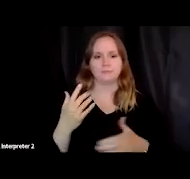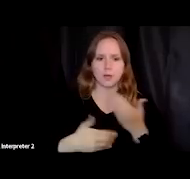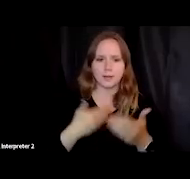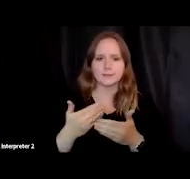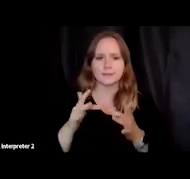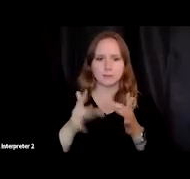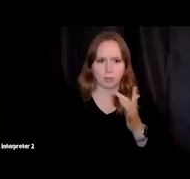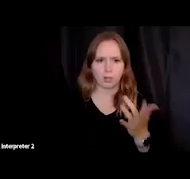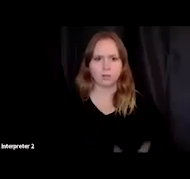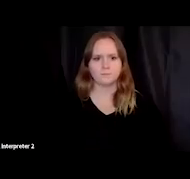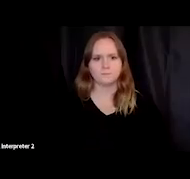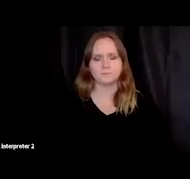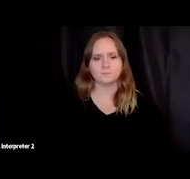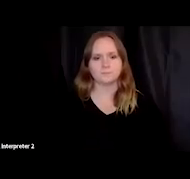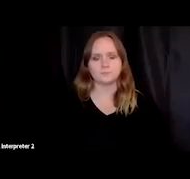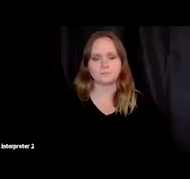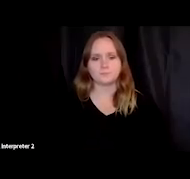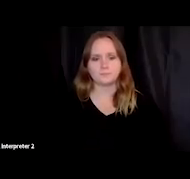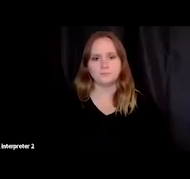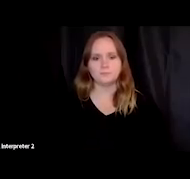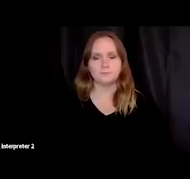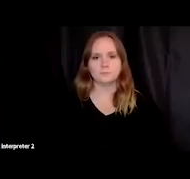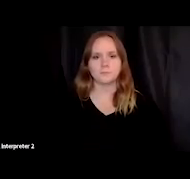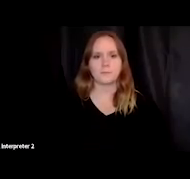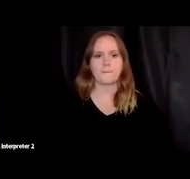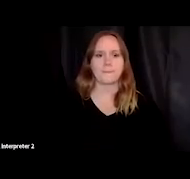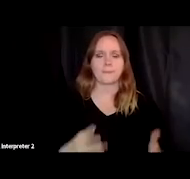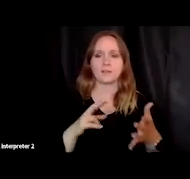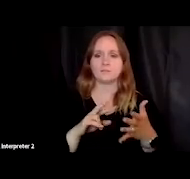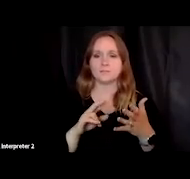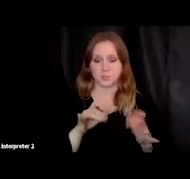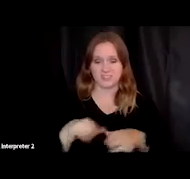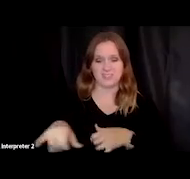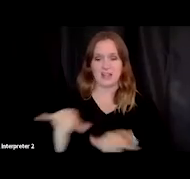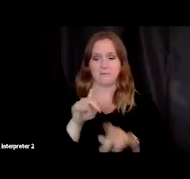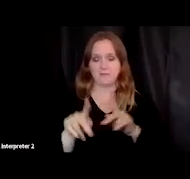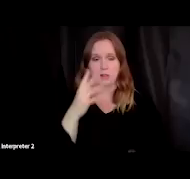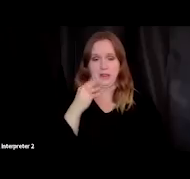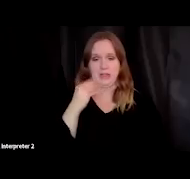So it is very common for people struggling with hoarding disorder to have issues